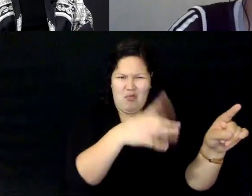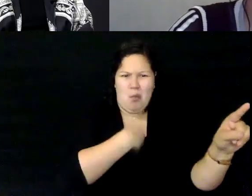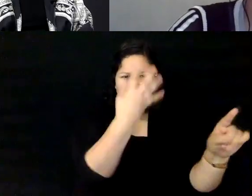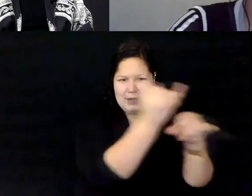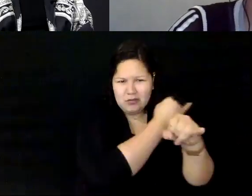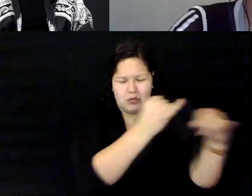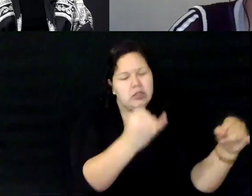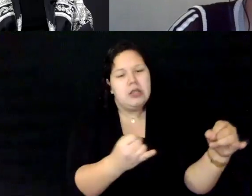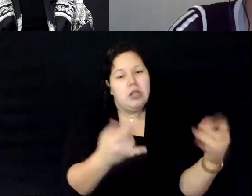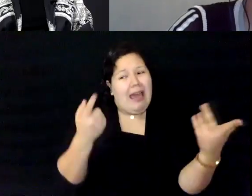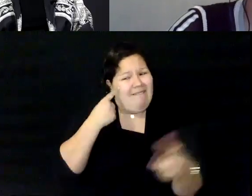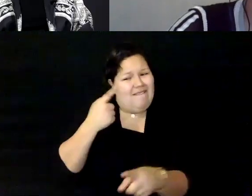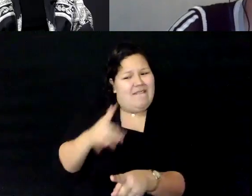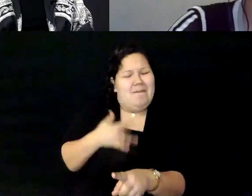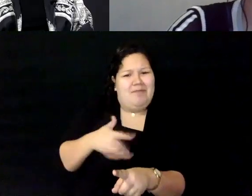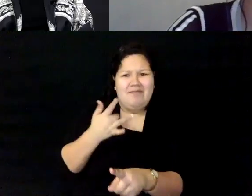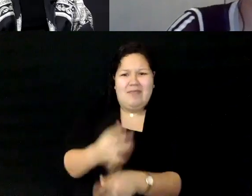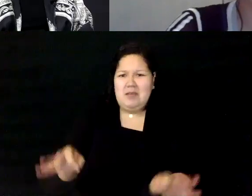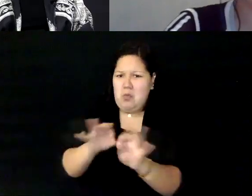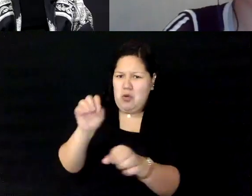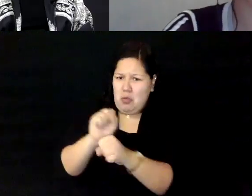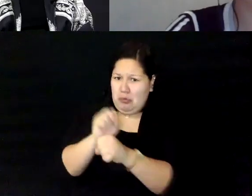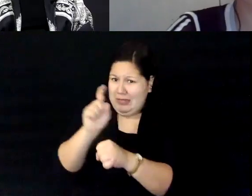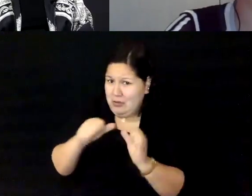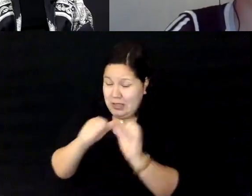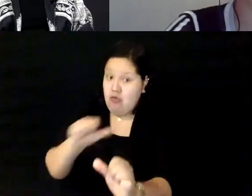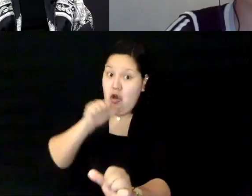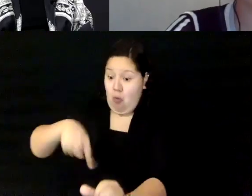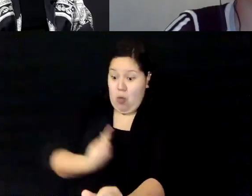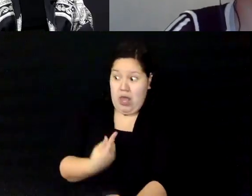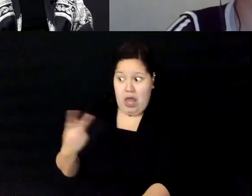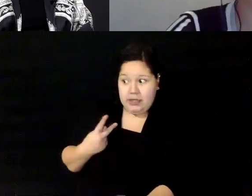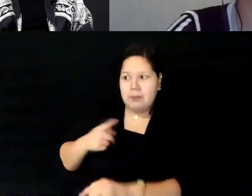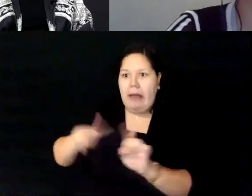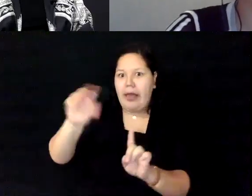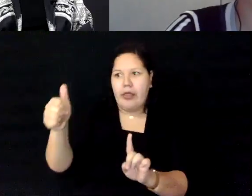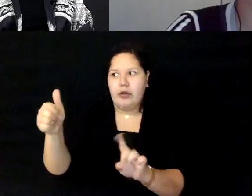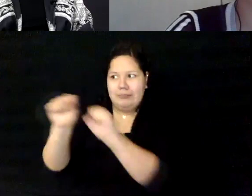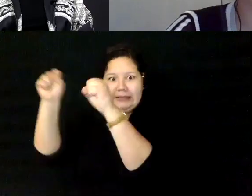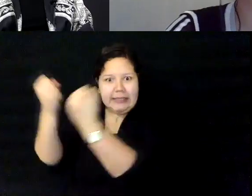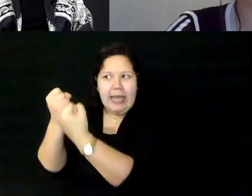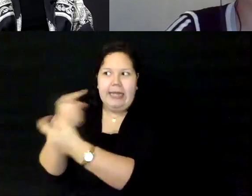that needs to be done just generally, just not by us, but like, as society as a whole. And